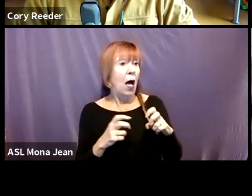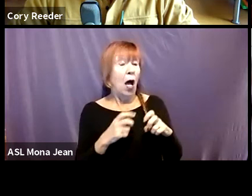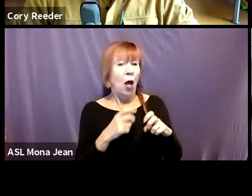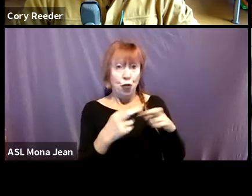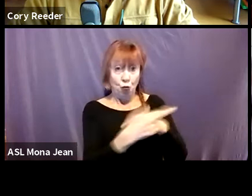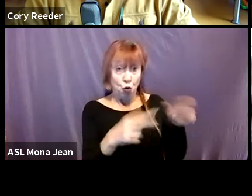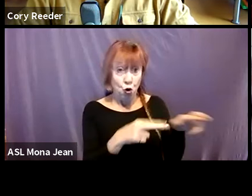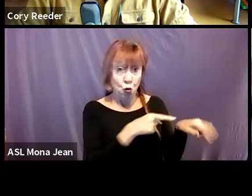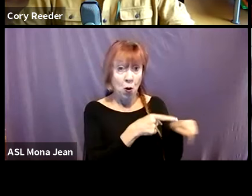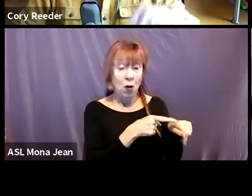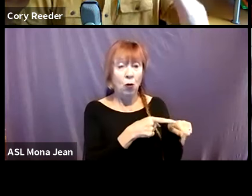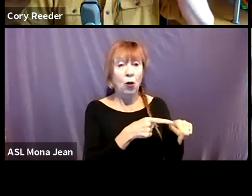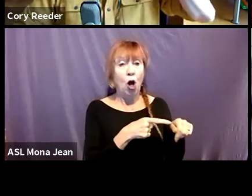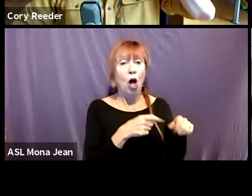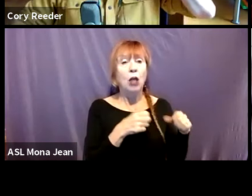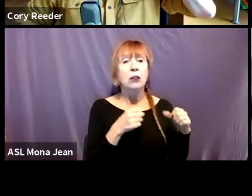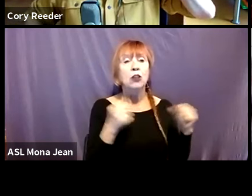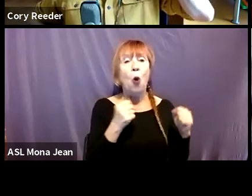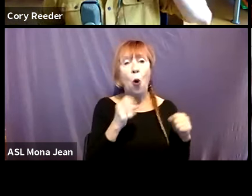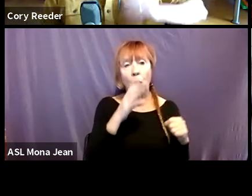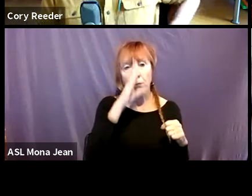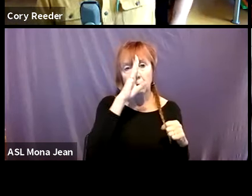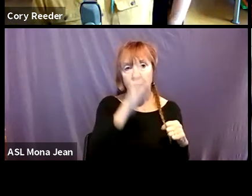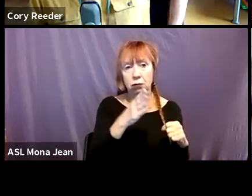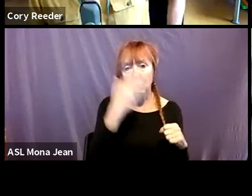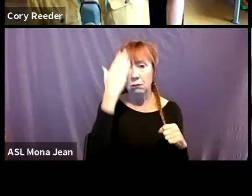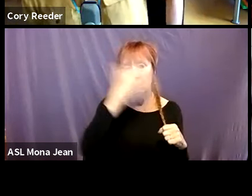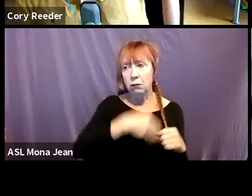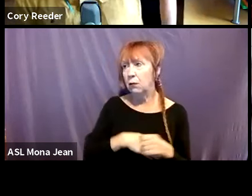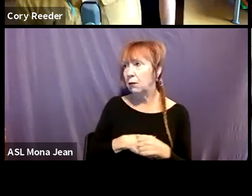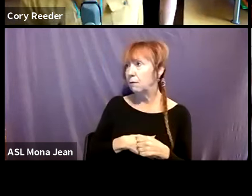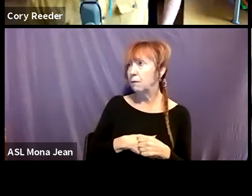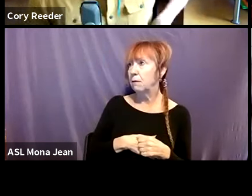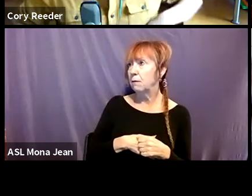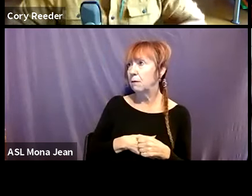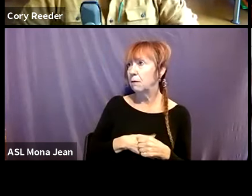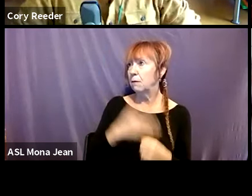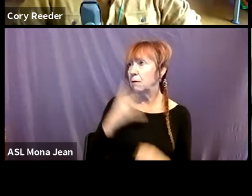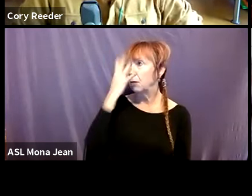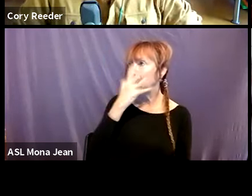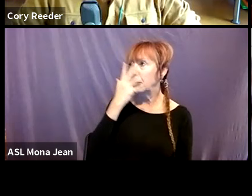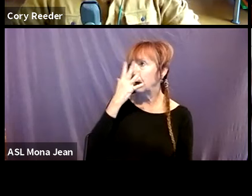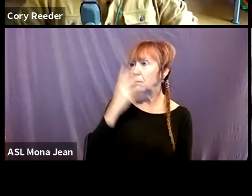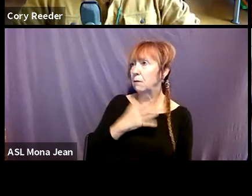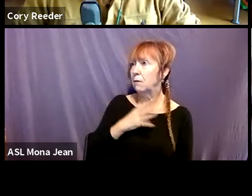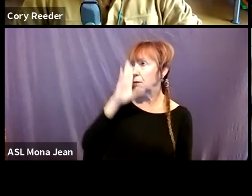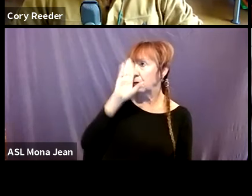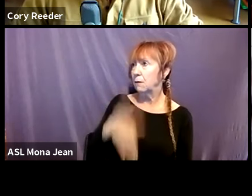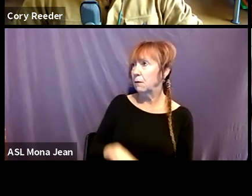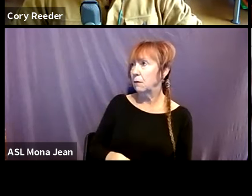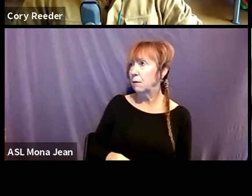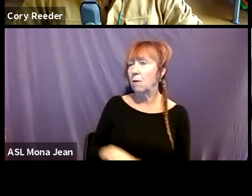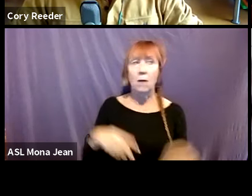and it's, like, just blank faces staring back at you, and you're like, "Oh, that went horribly",